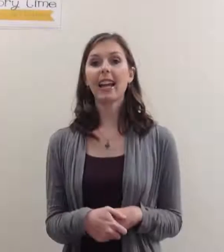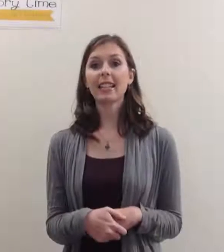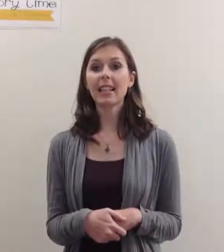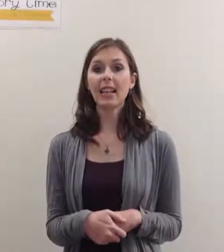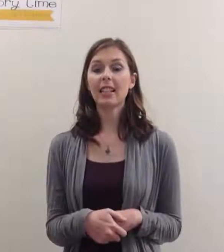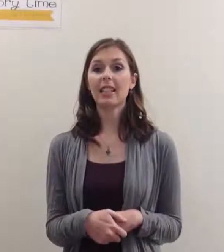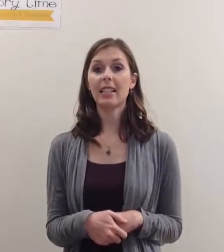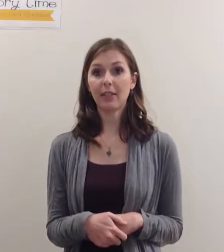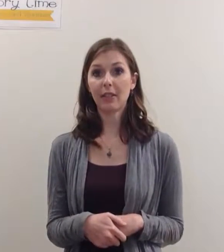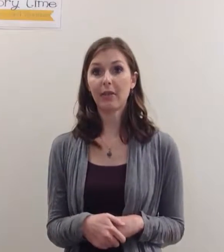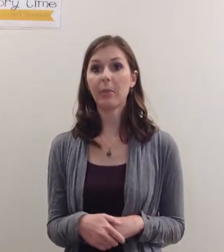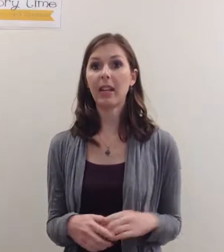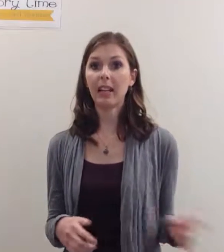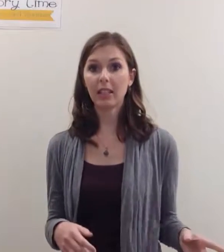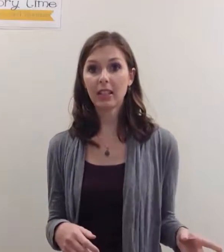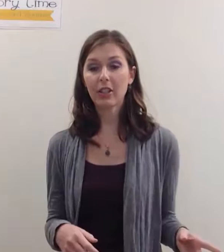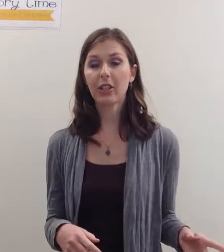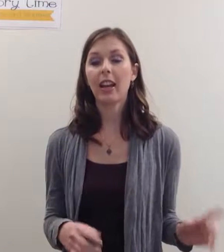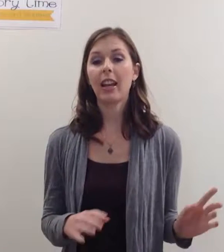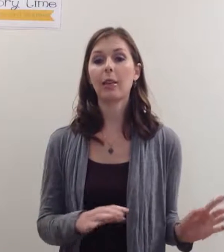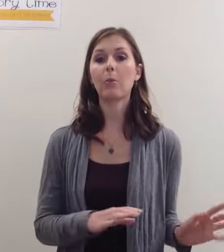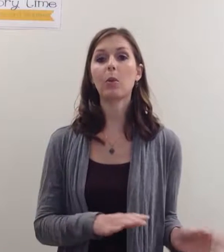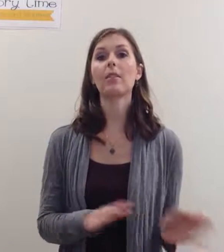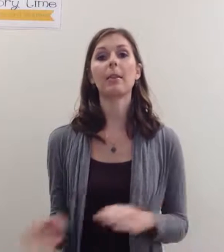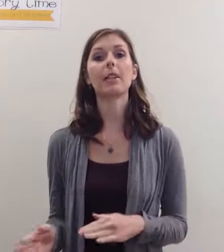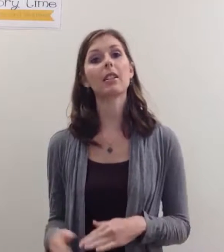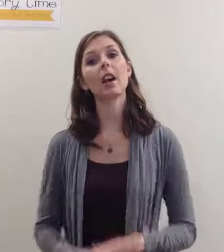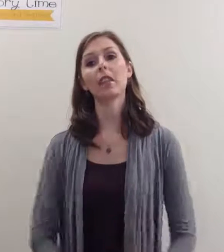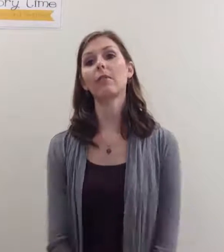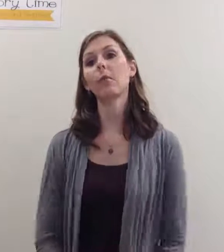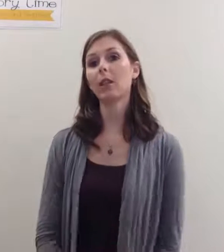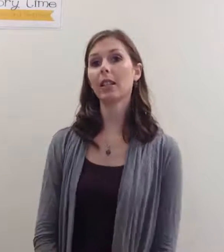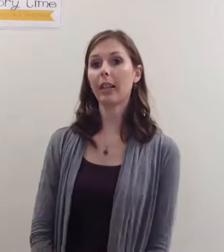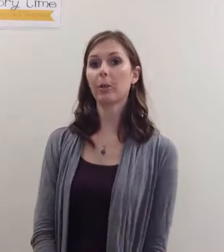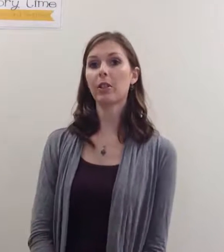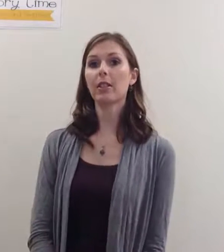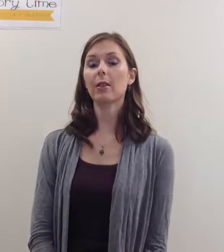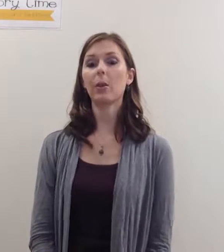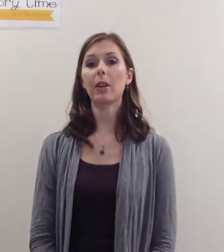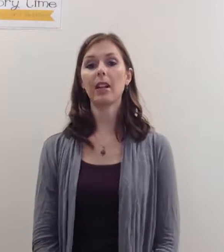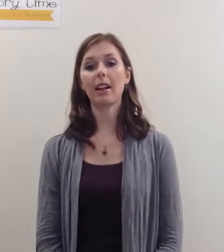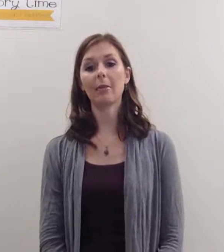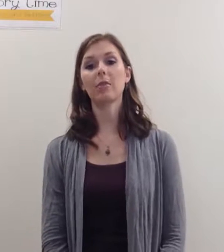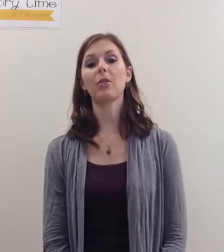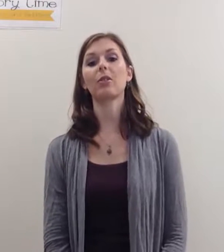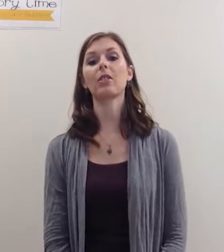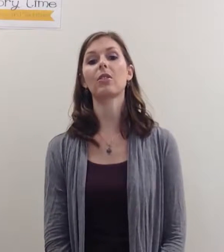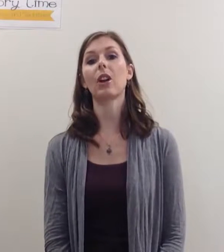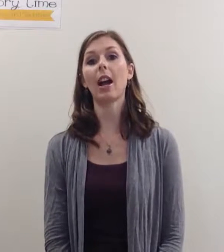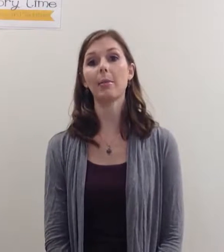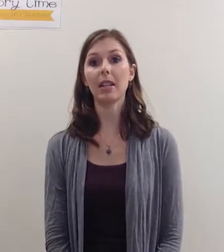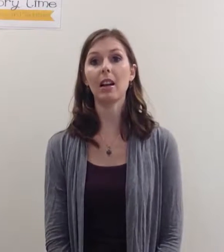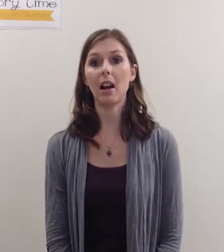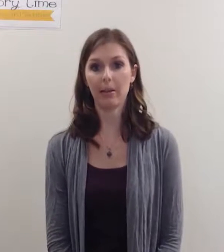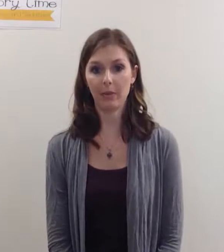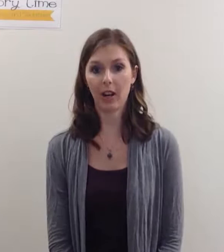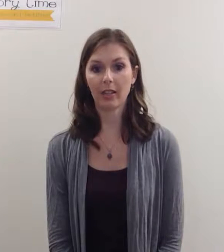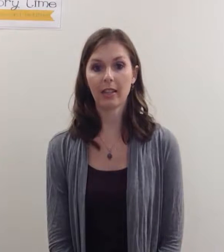ASL is different from English and more similar to other foreign languages when it comes to describing objects.